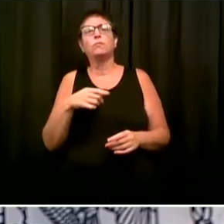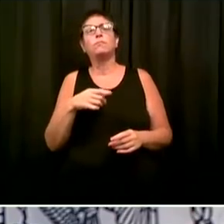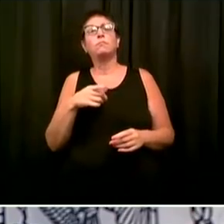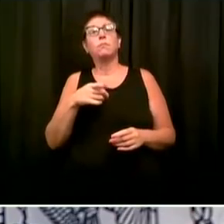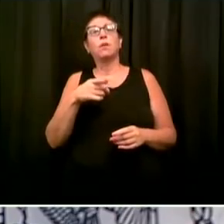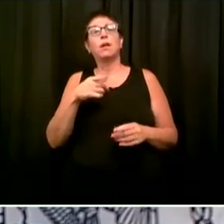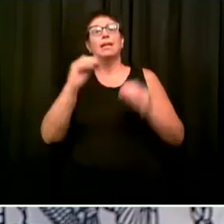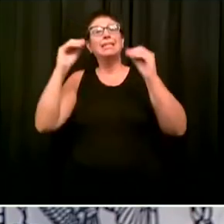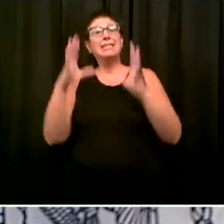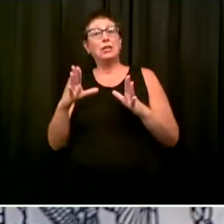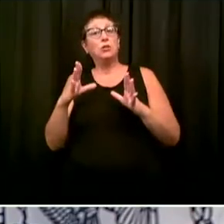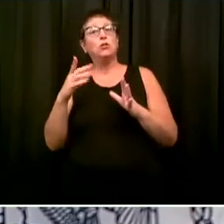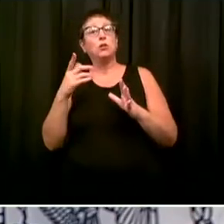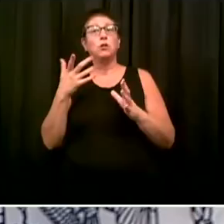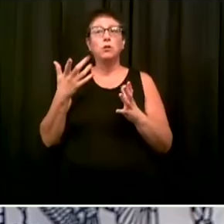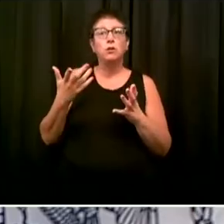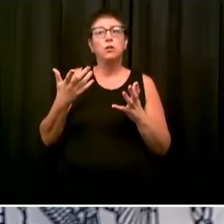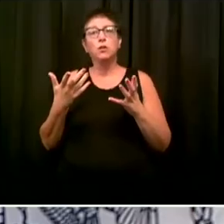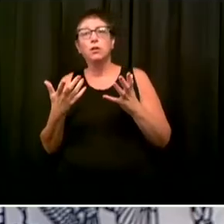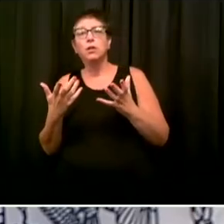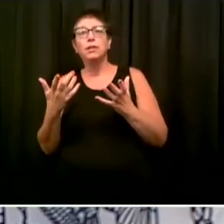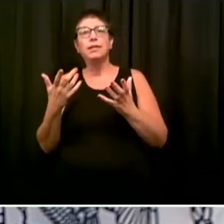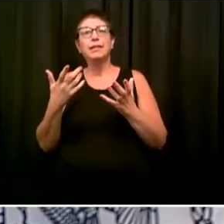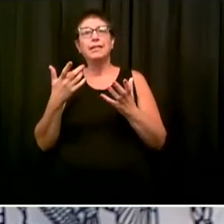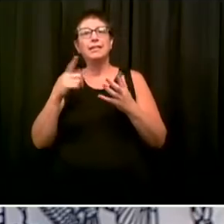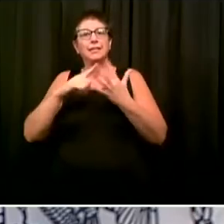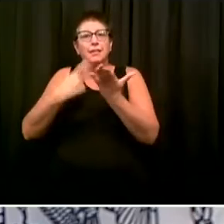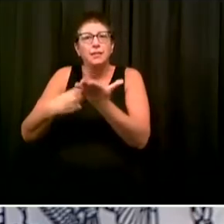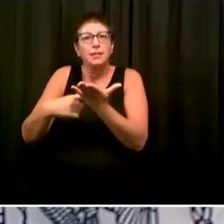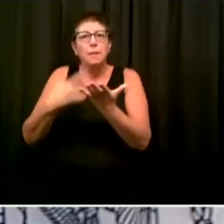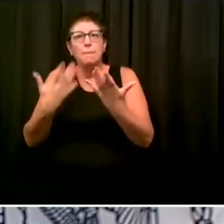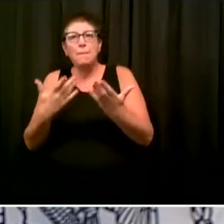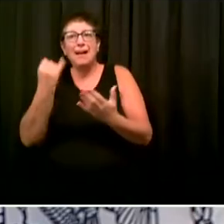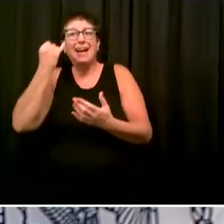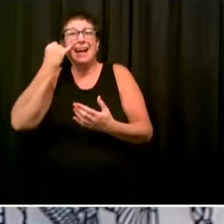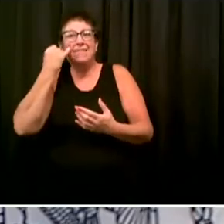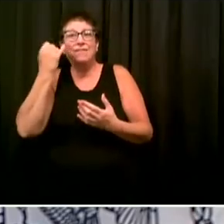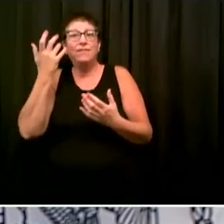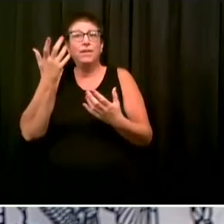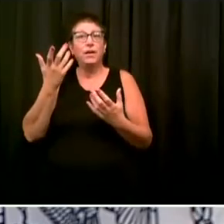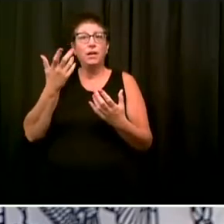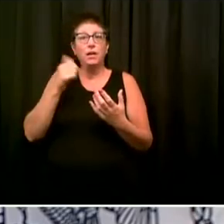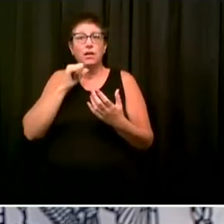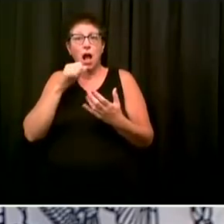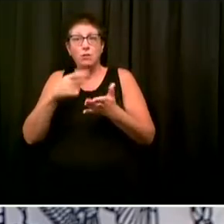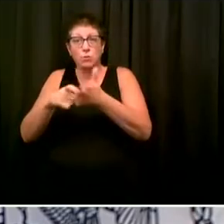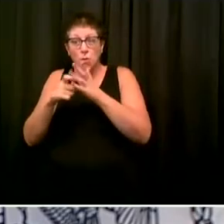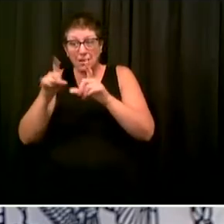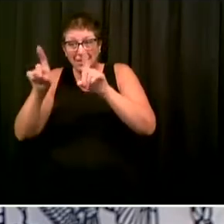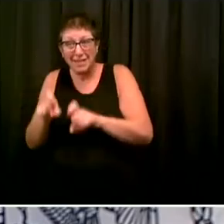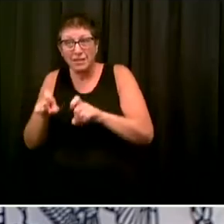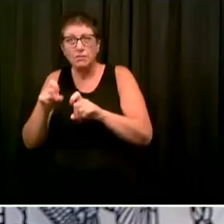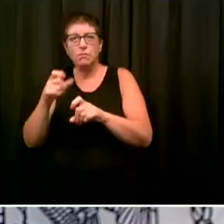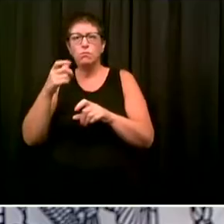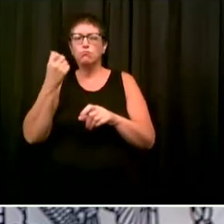ARE THREATENING A STRIKE IF THEY DONGET IT? AGAIN, A REMINDER, A LOT OF